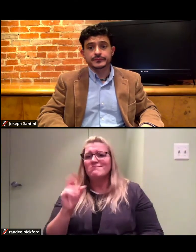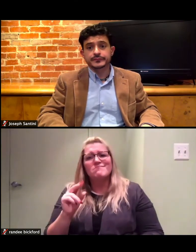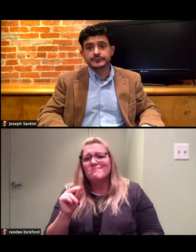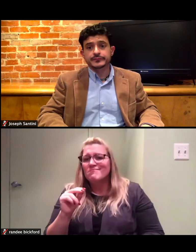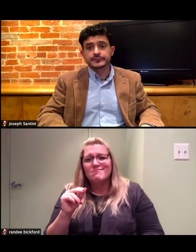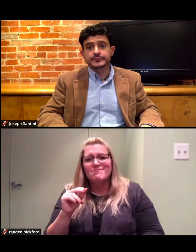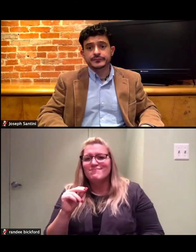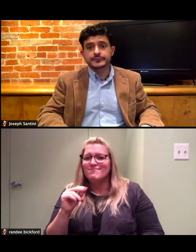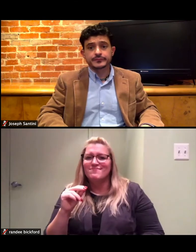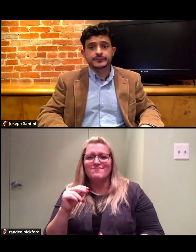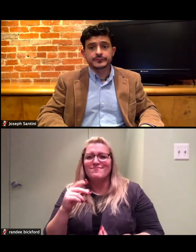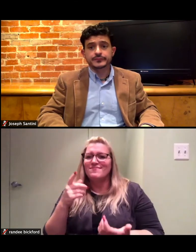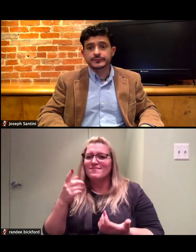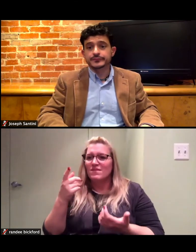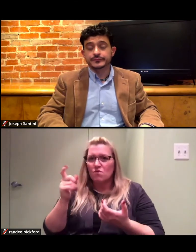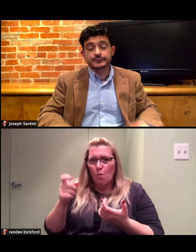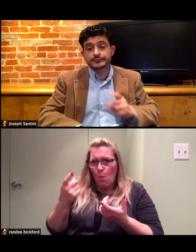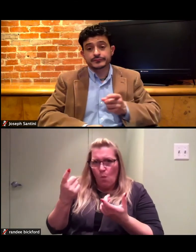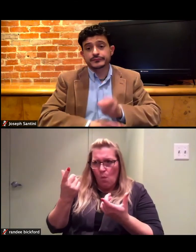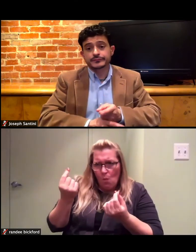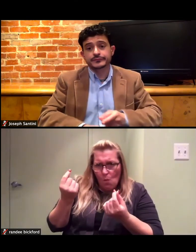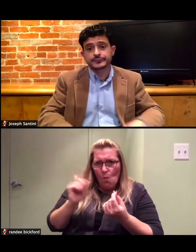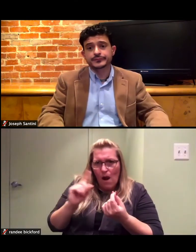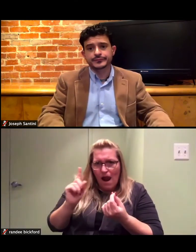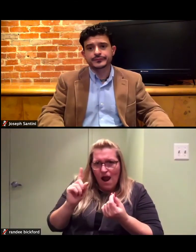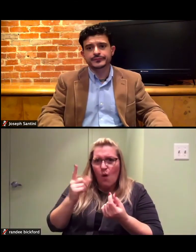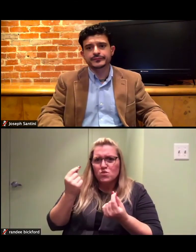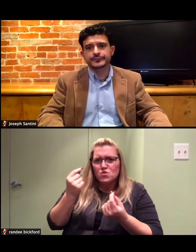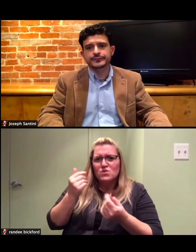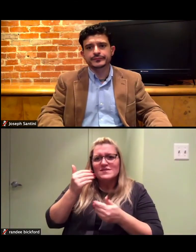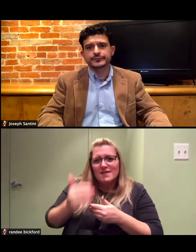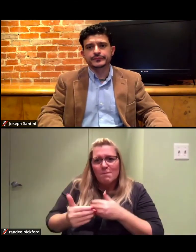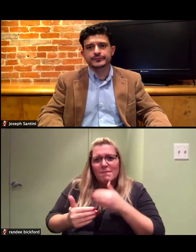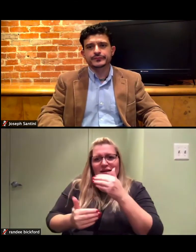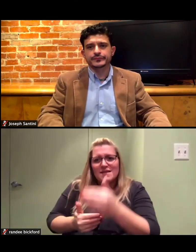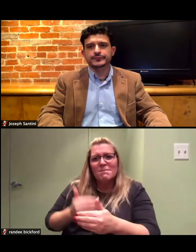Once they graduate high school, they need to understand that they're just not gonna